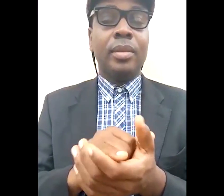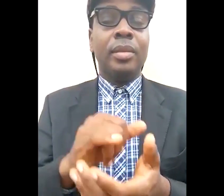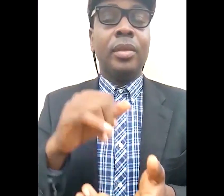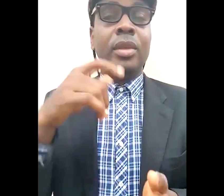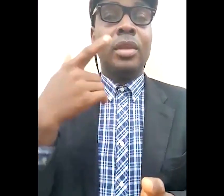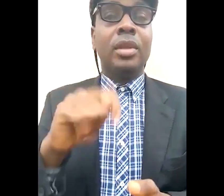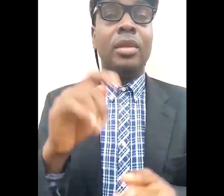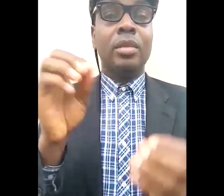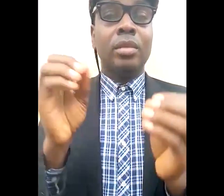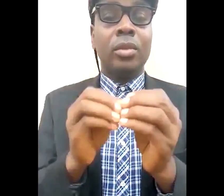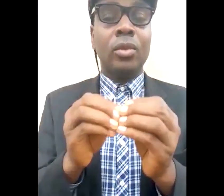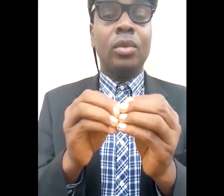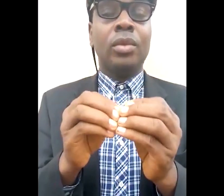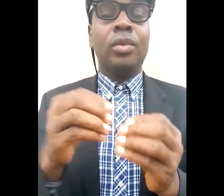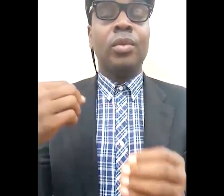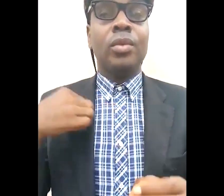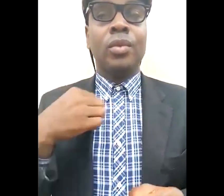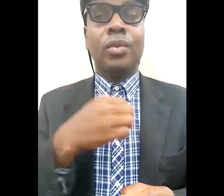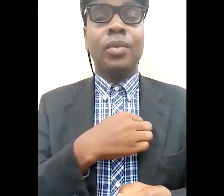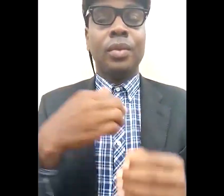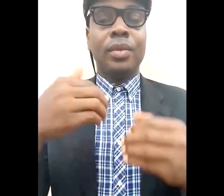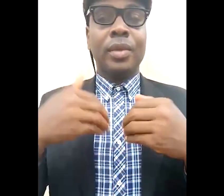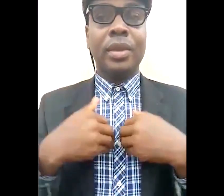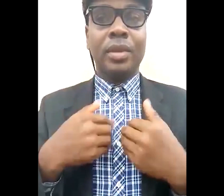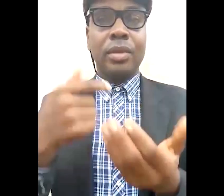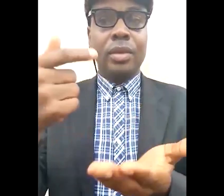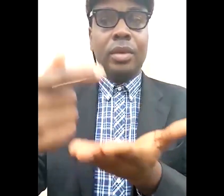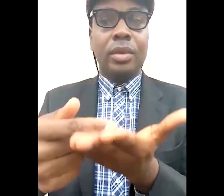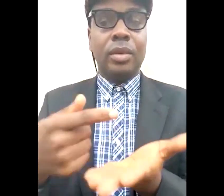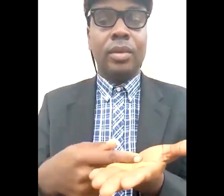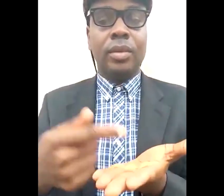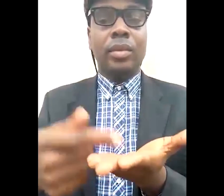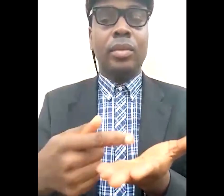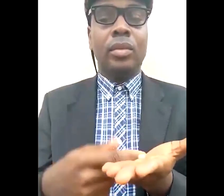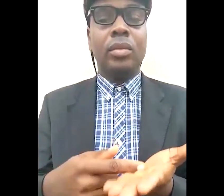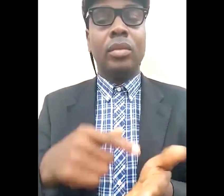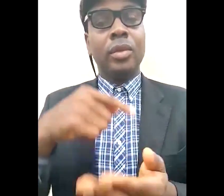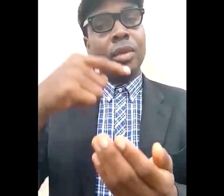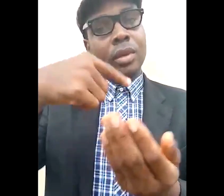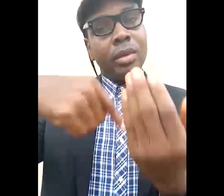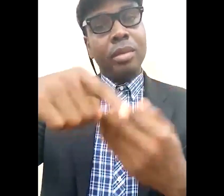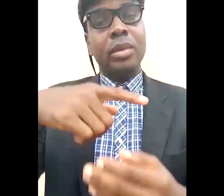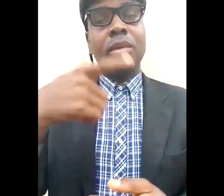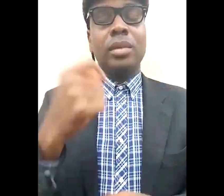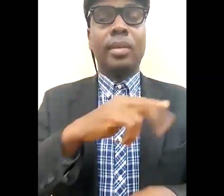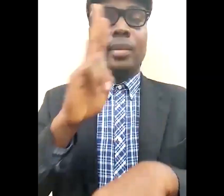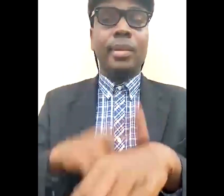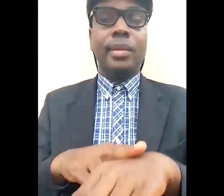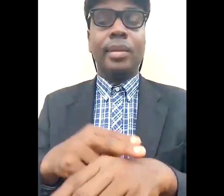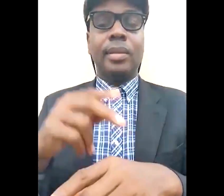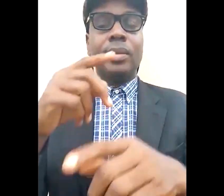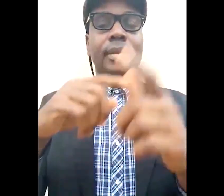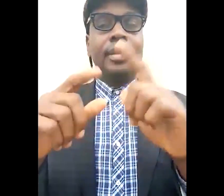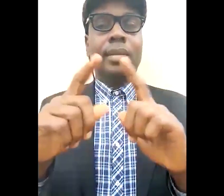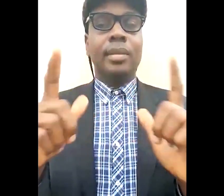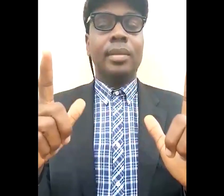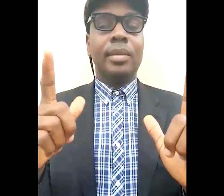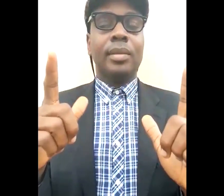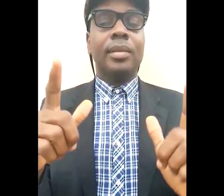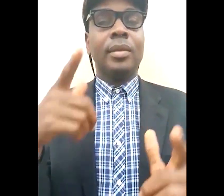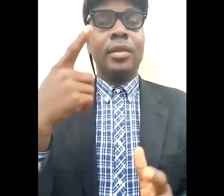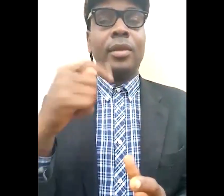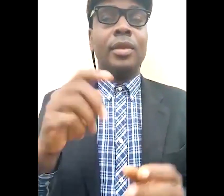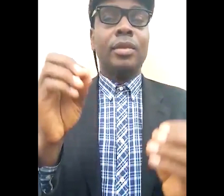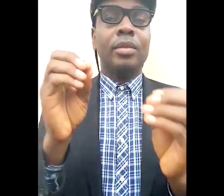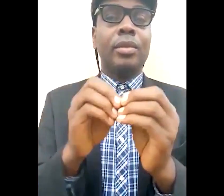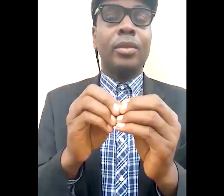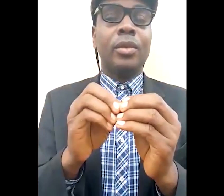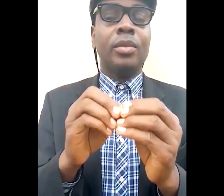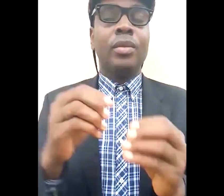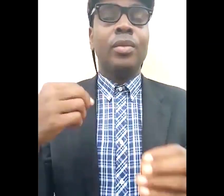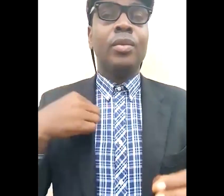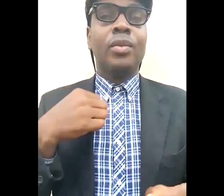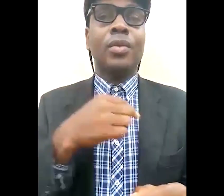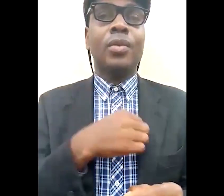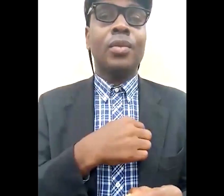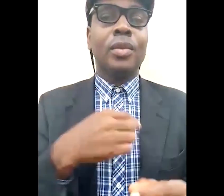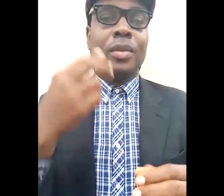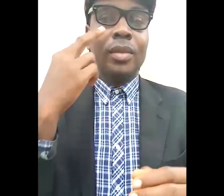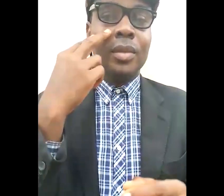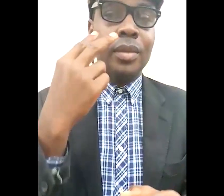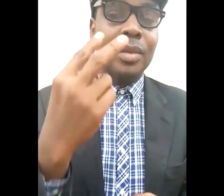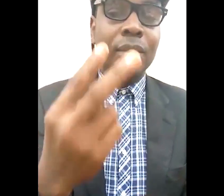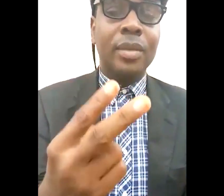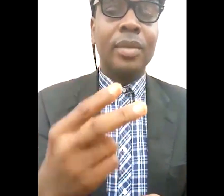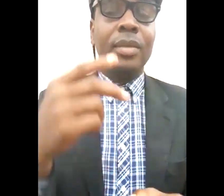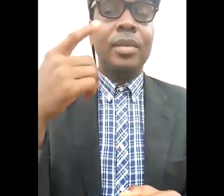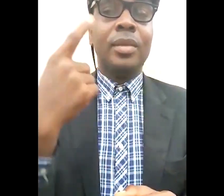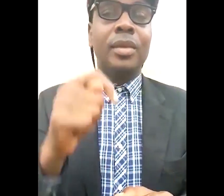I believe that the more we have discussions about national sign languages the more we